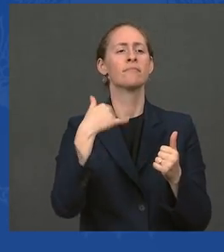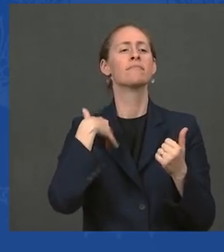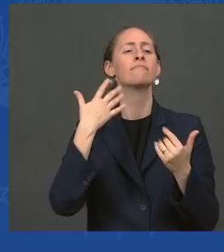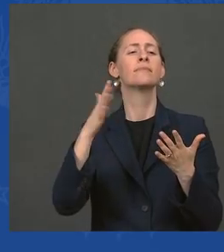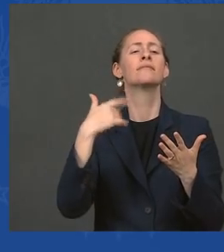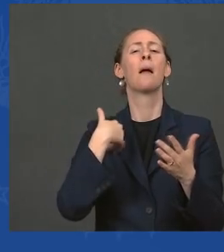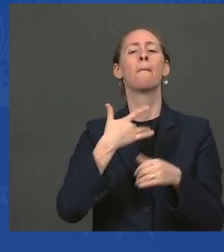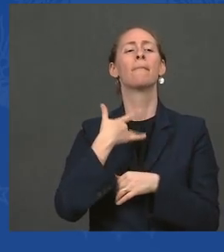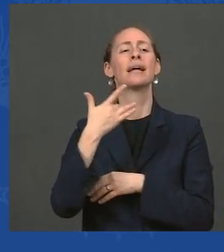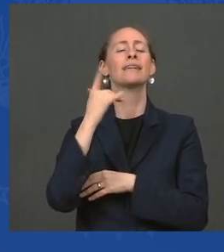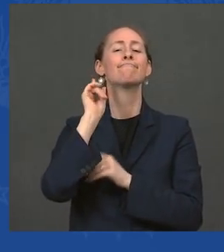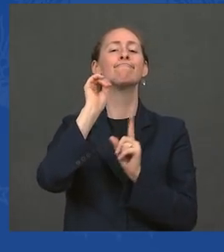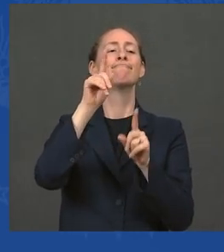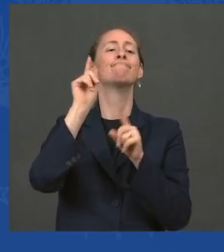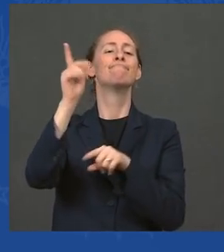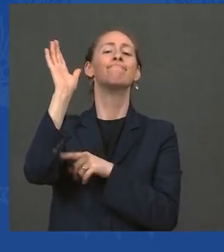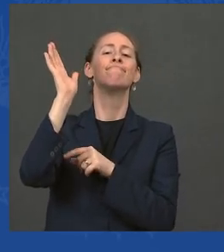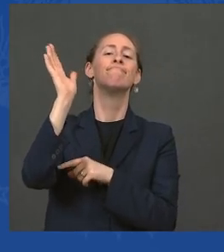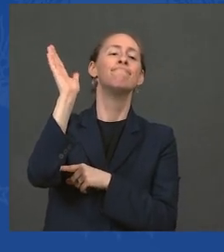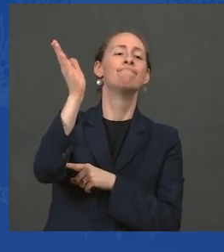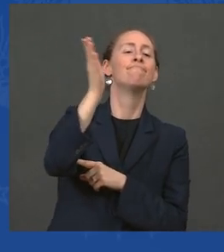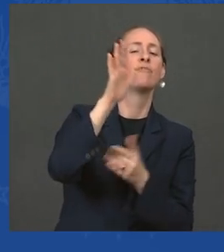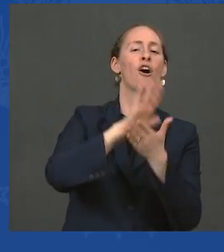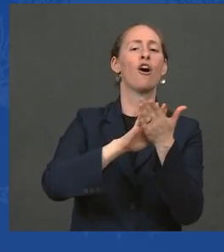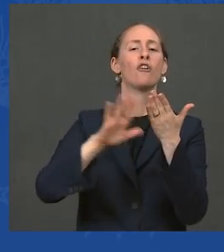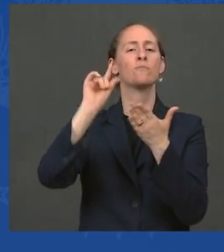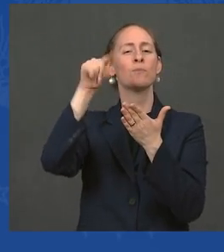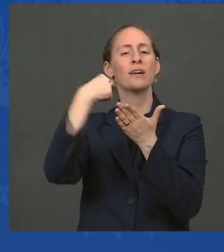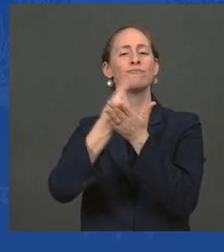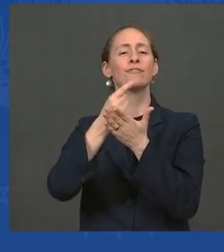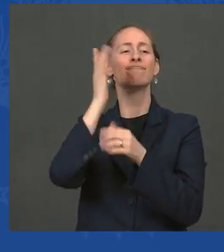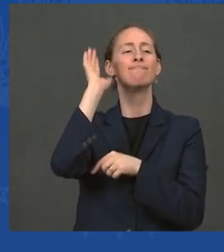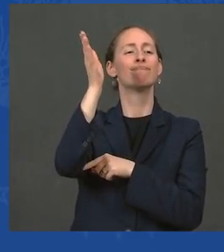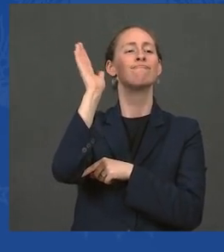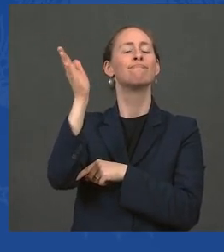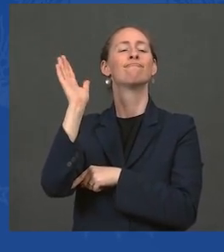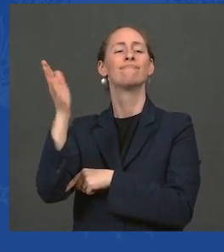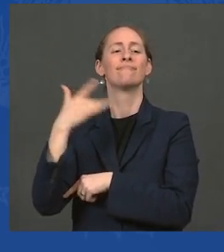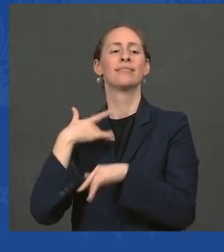Four of those five, the valedictorian out of those classes for the last 10 years has been a woman.